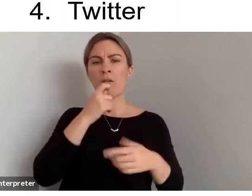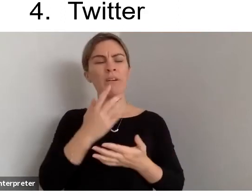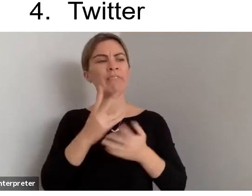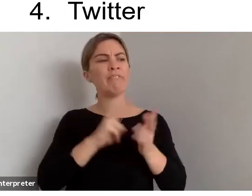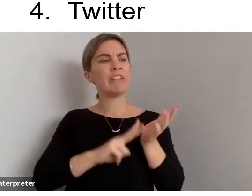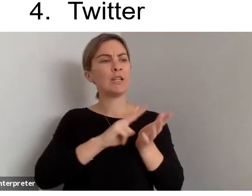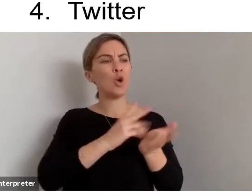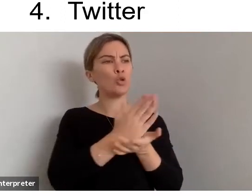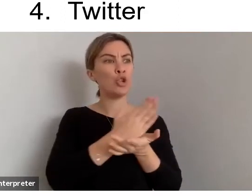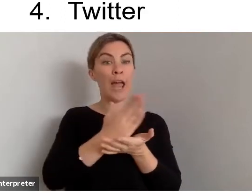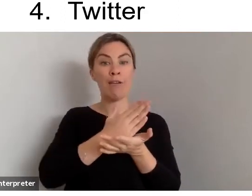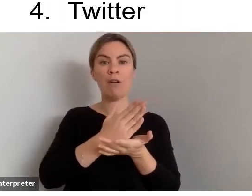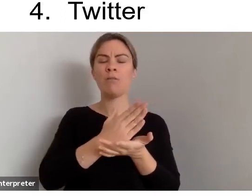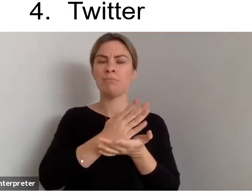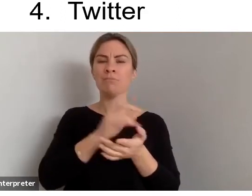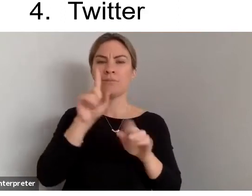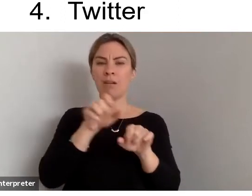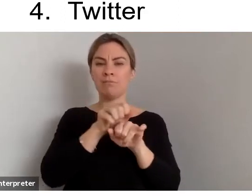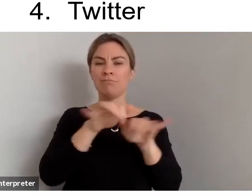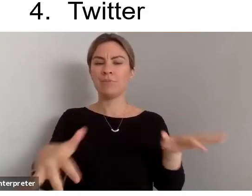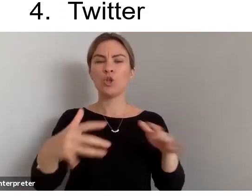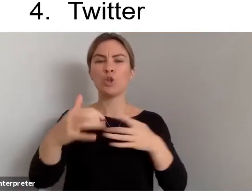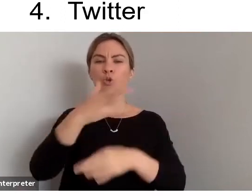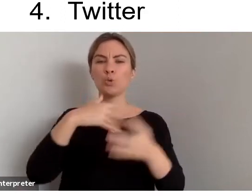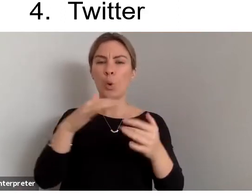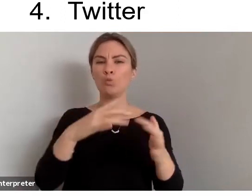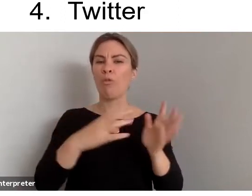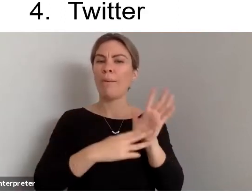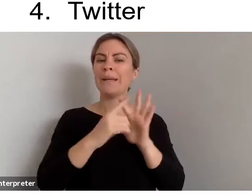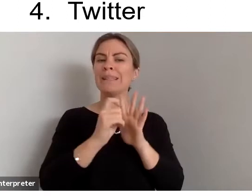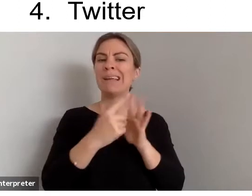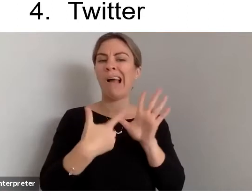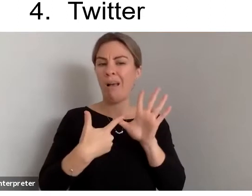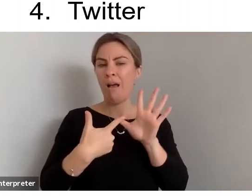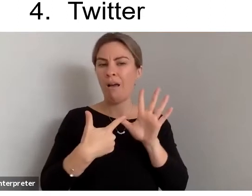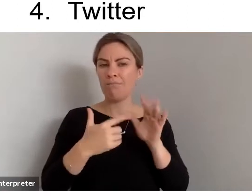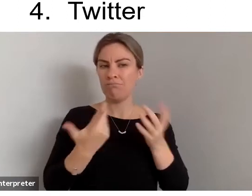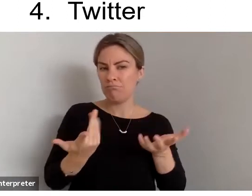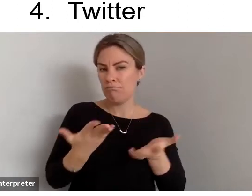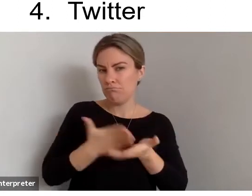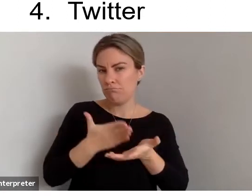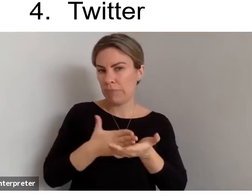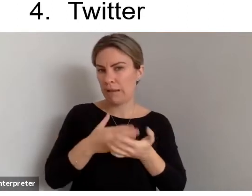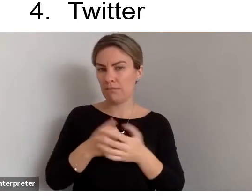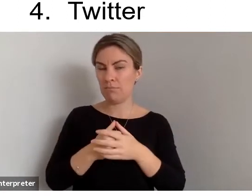transitioned into a social media platform. Influences can talk to their fans.